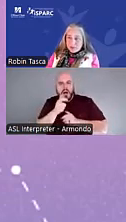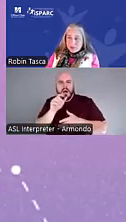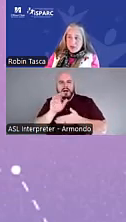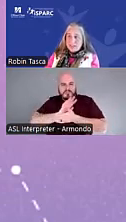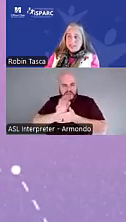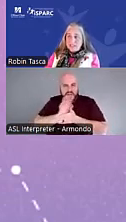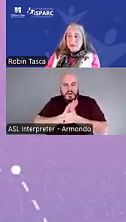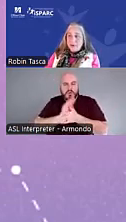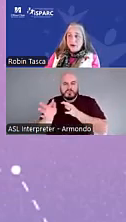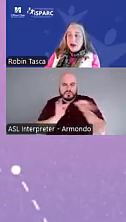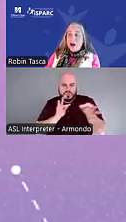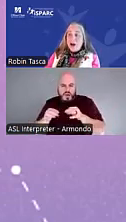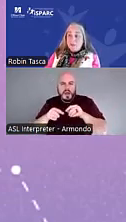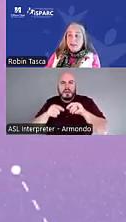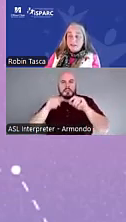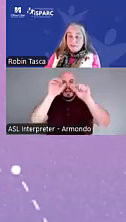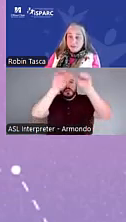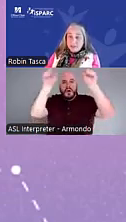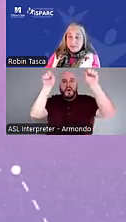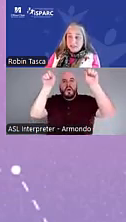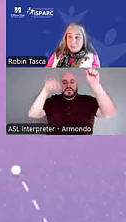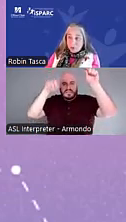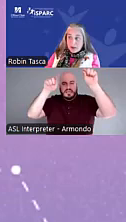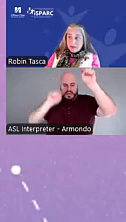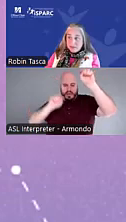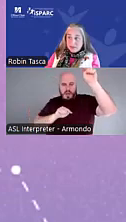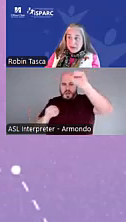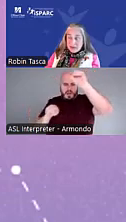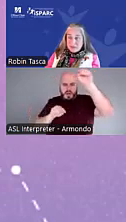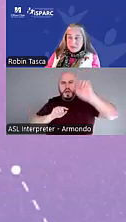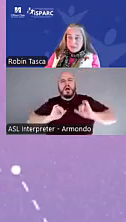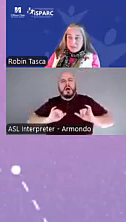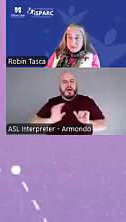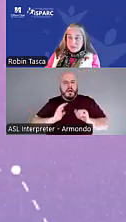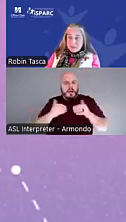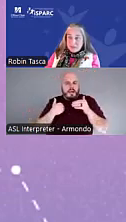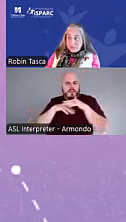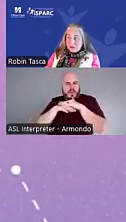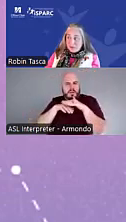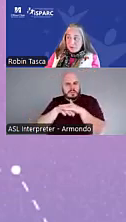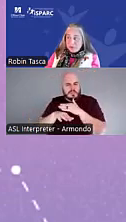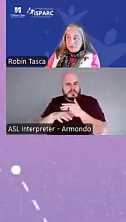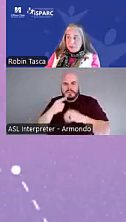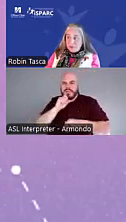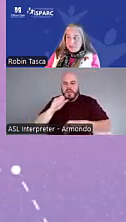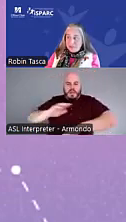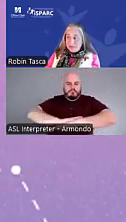what they're trying to do, and read it as well, because closed captioning is very important for me.